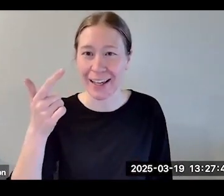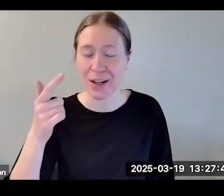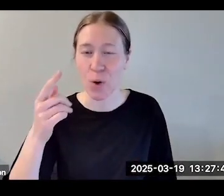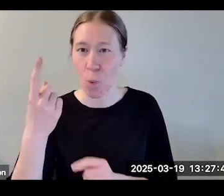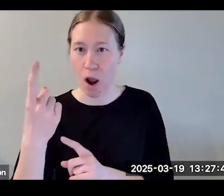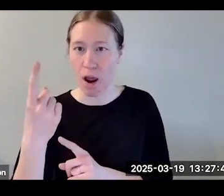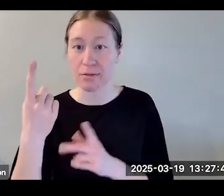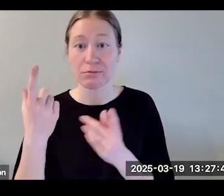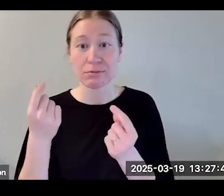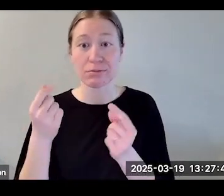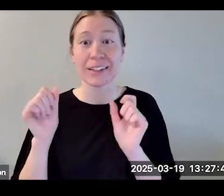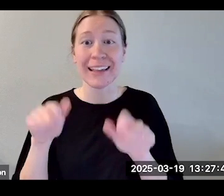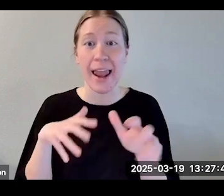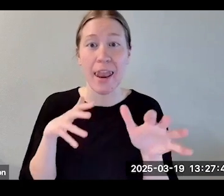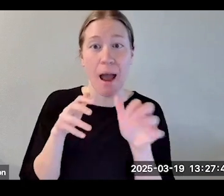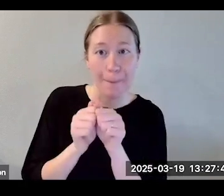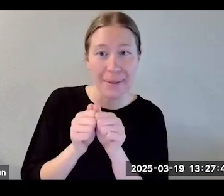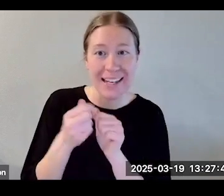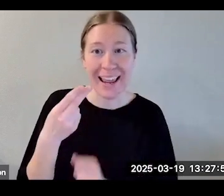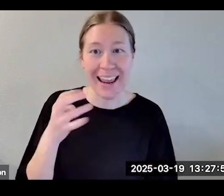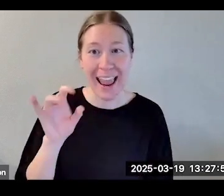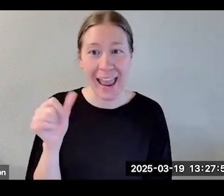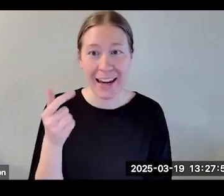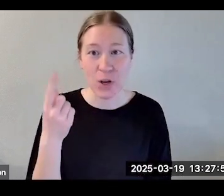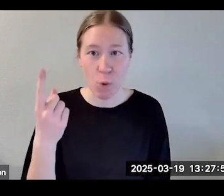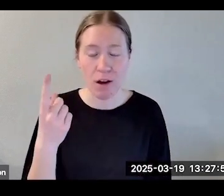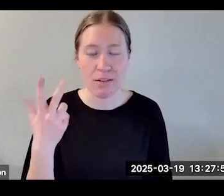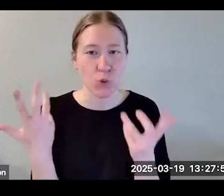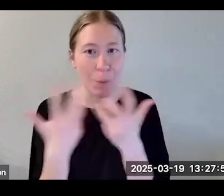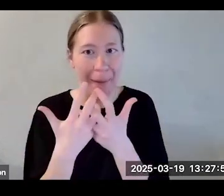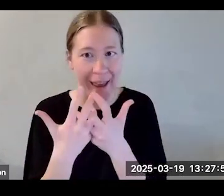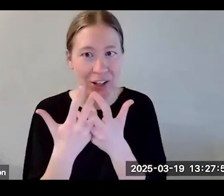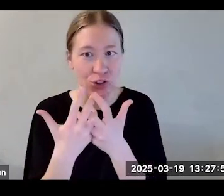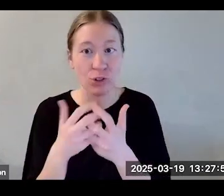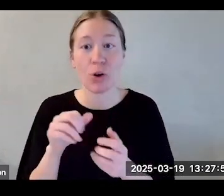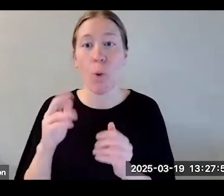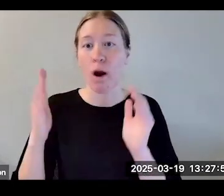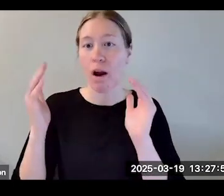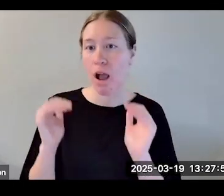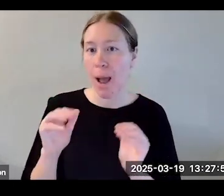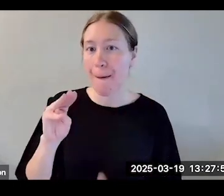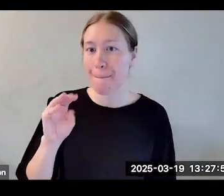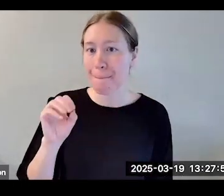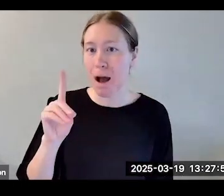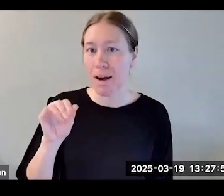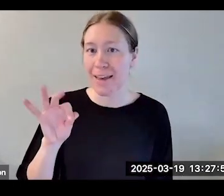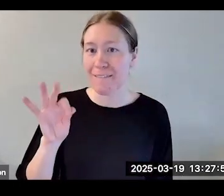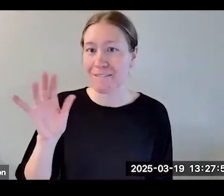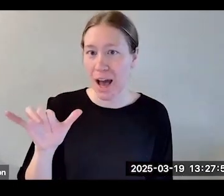We can update heading one to match selection, or we can modify what heading ones look like.